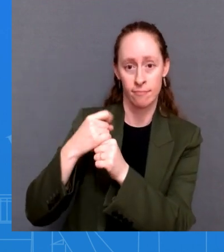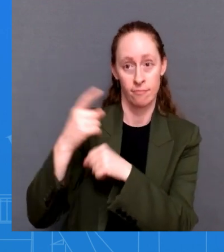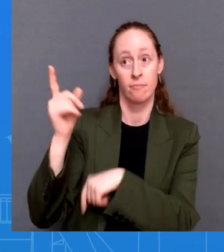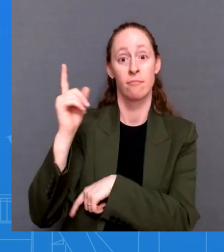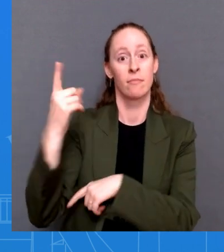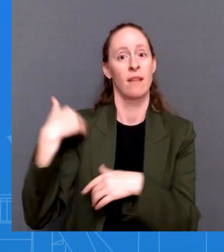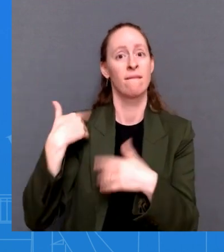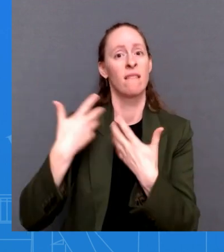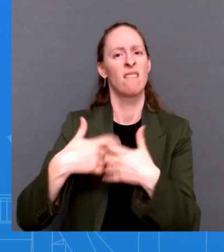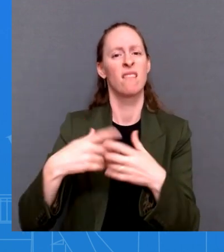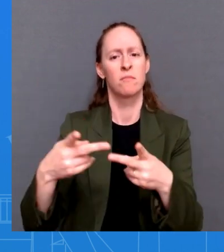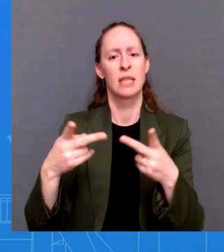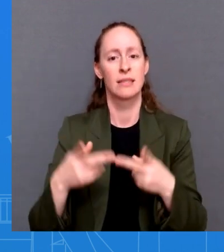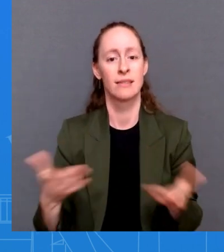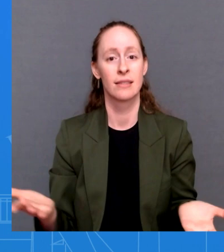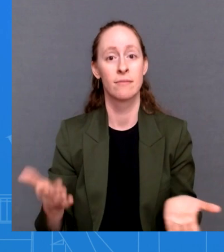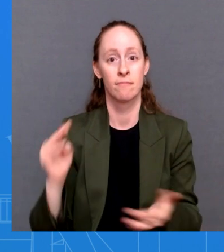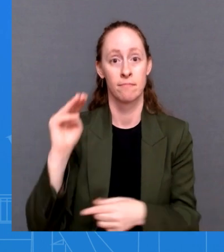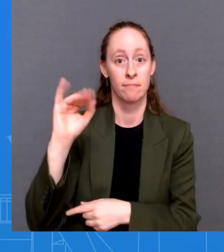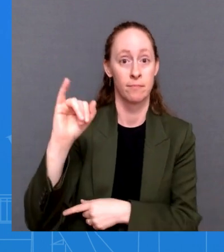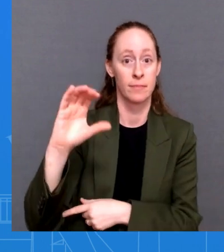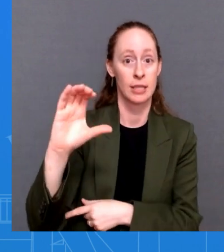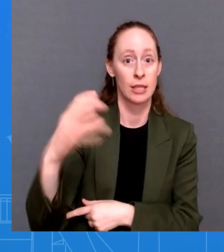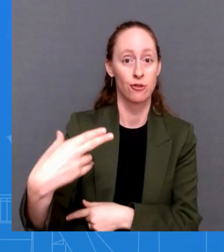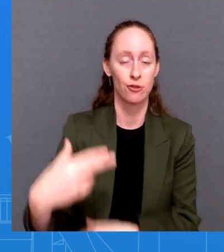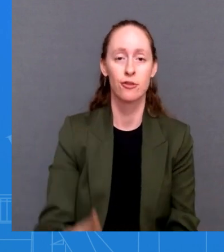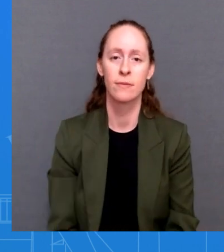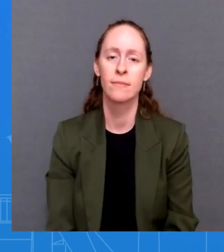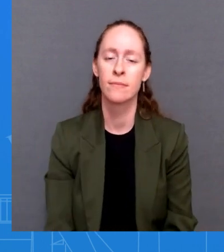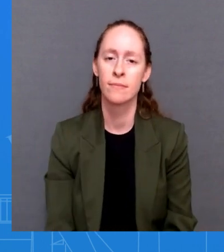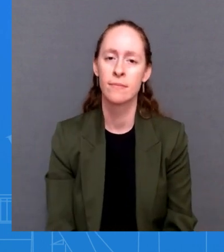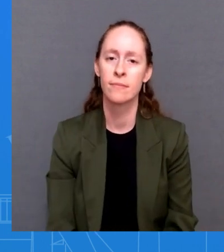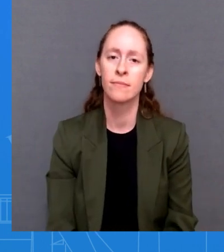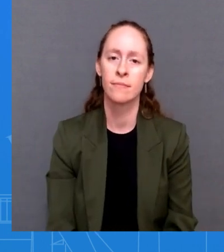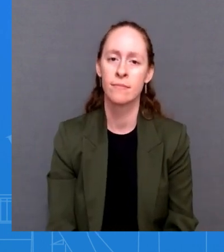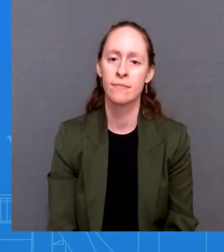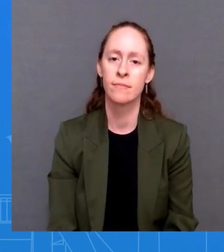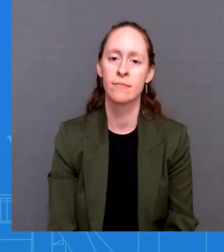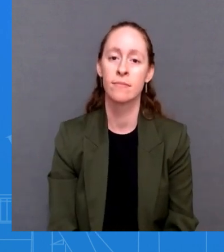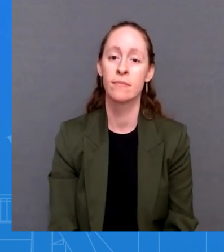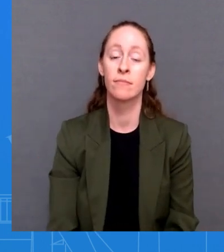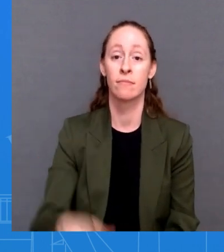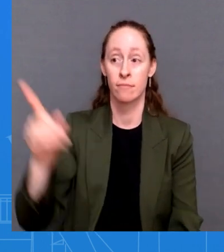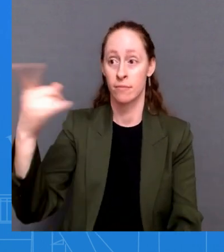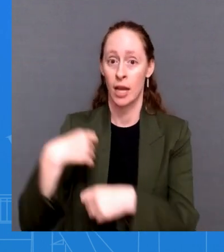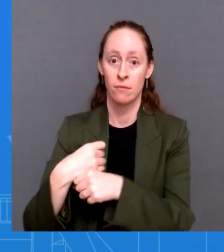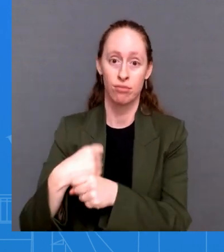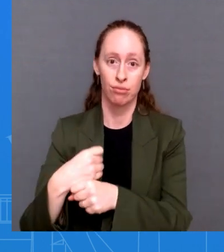and finish 2.5 million vials we ordered this summer. This is an important step in building our domestic capacity